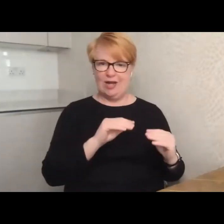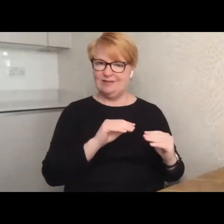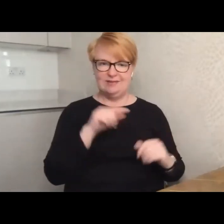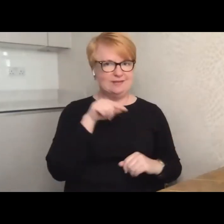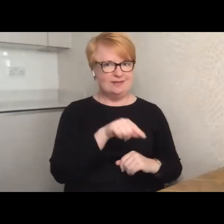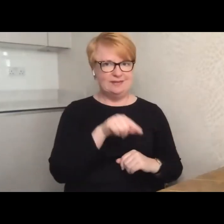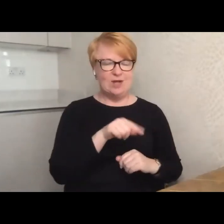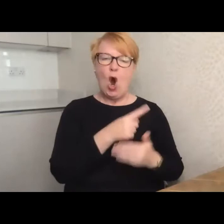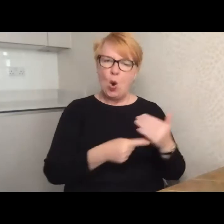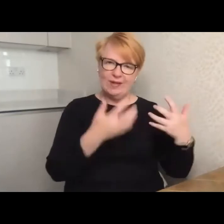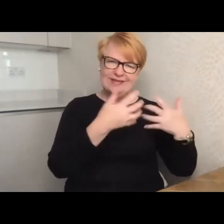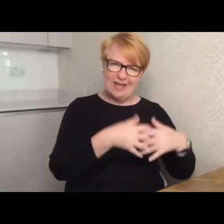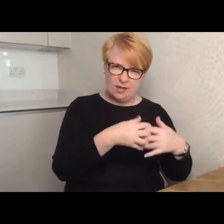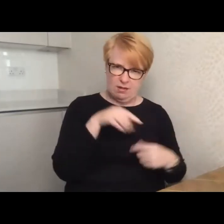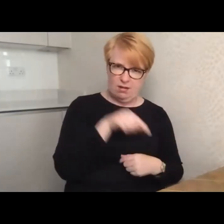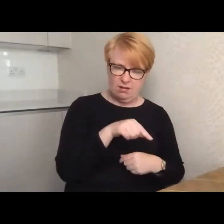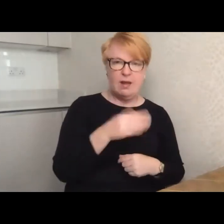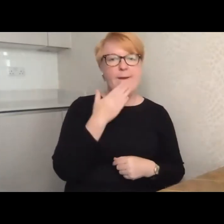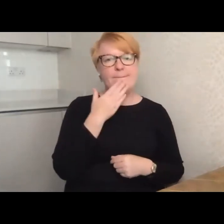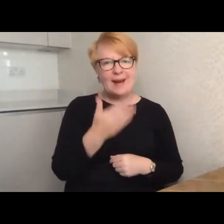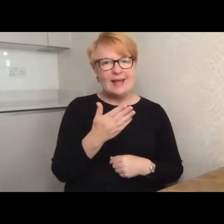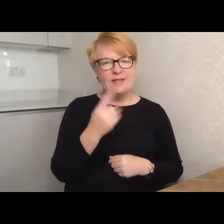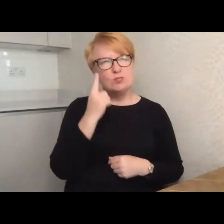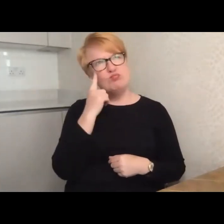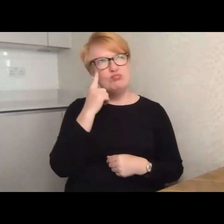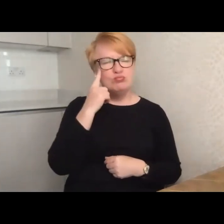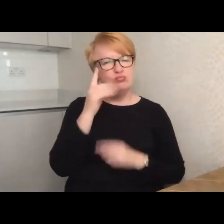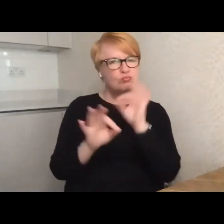So please do post your questions in the Q&A to ensure they get answered.